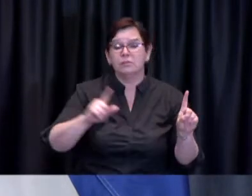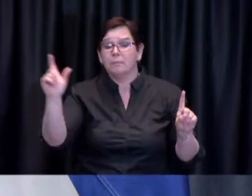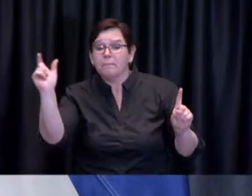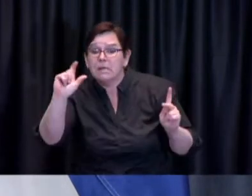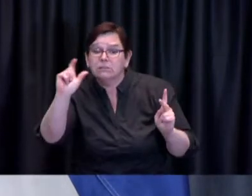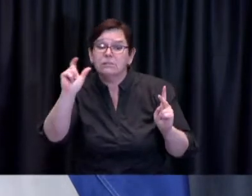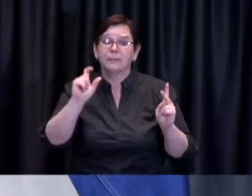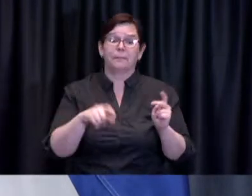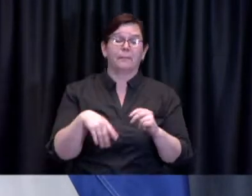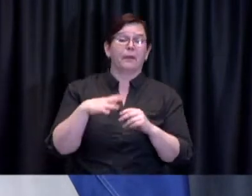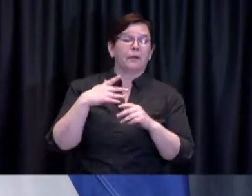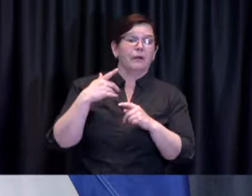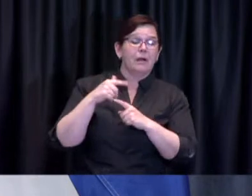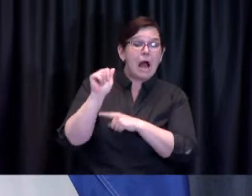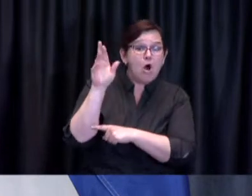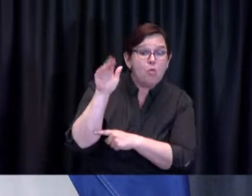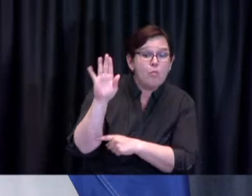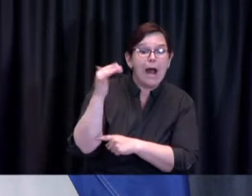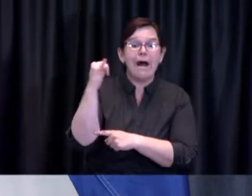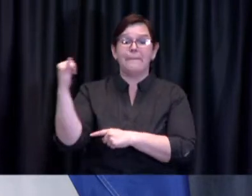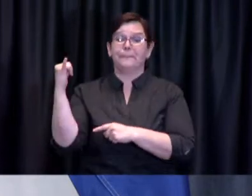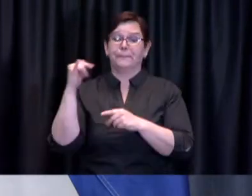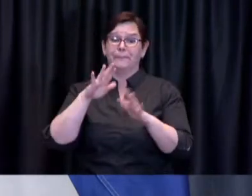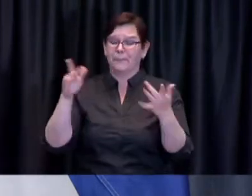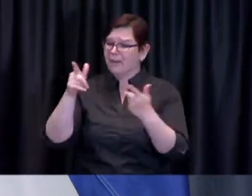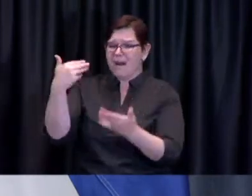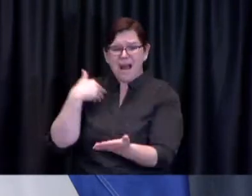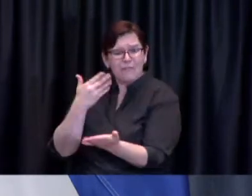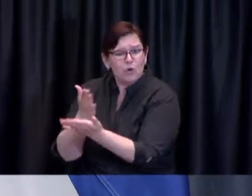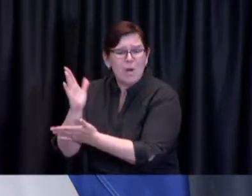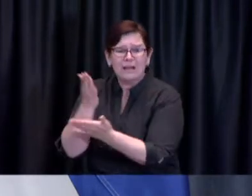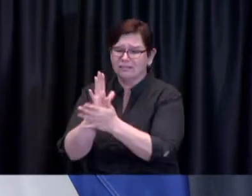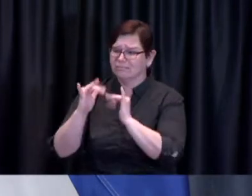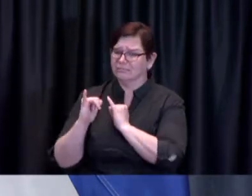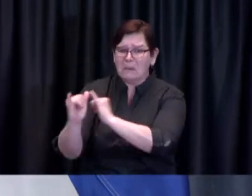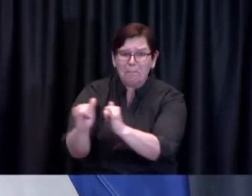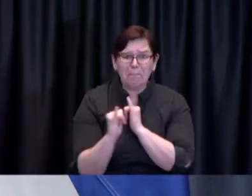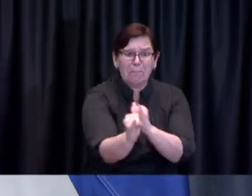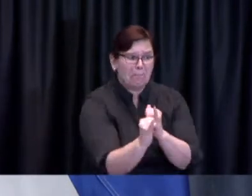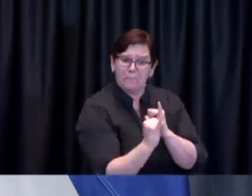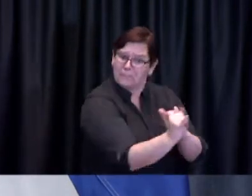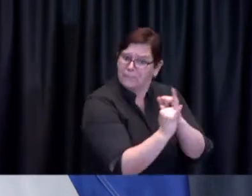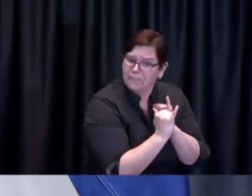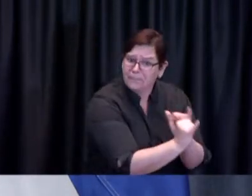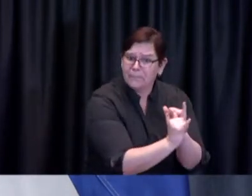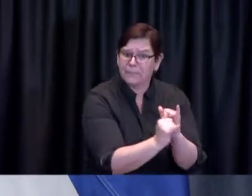all residents without exception have the right to live and to worship in our city free of fear